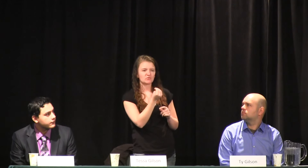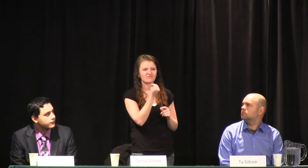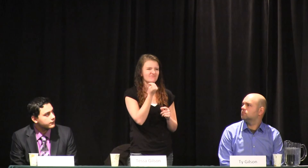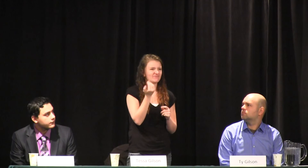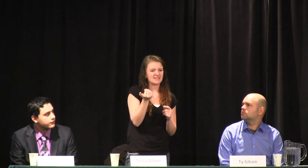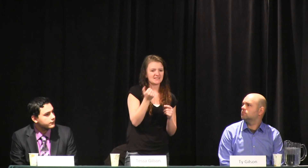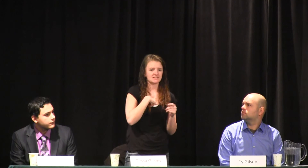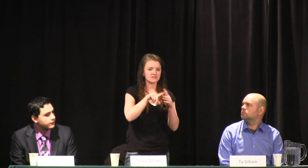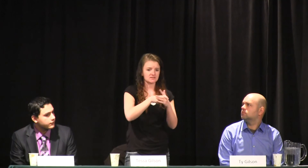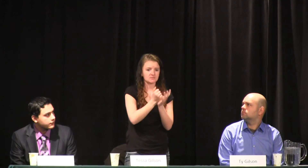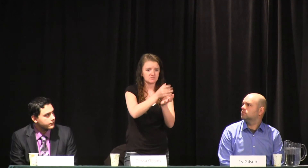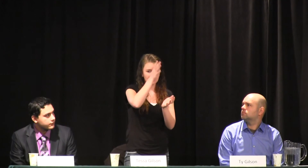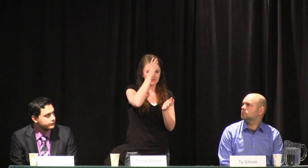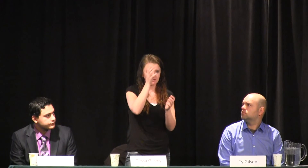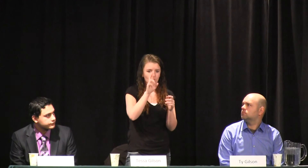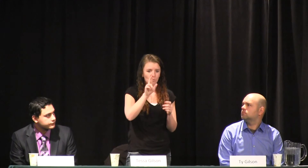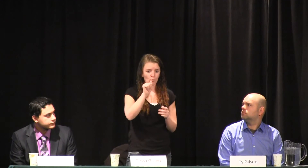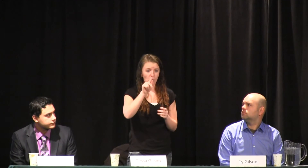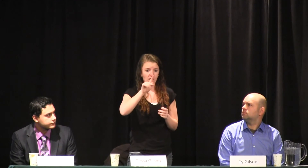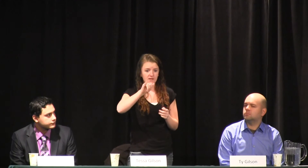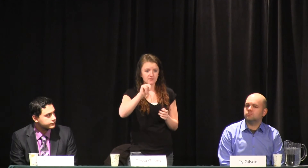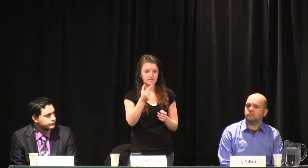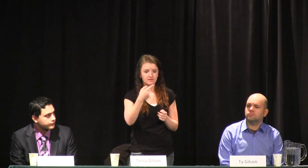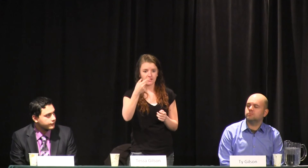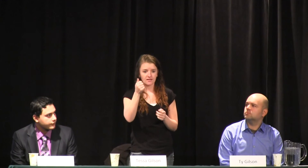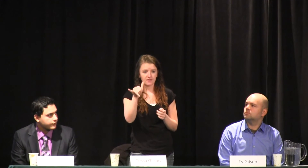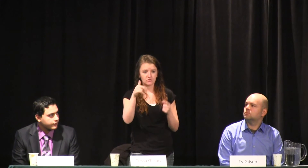and I was probably 14 or 15 when I started working for my dad